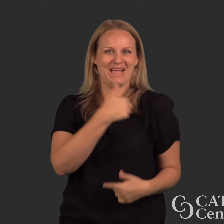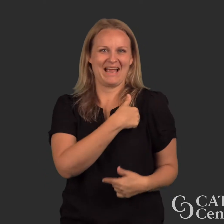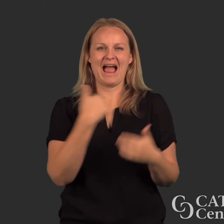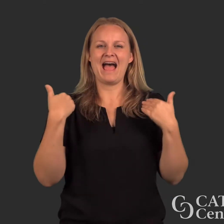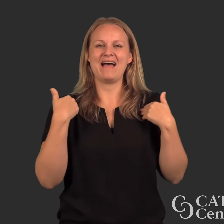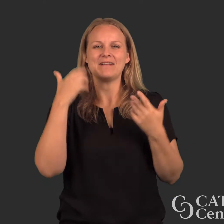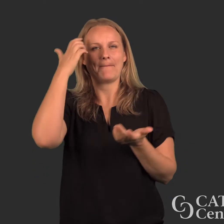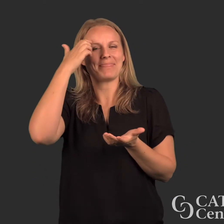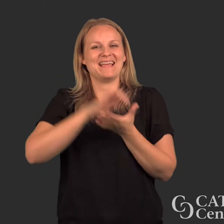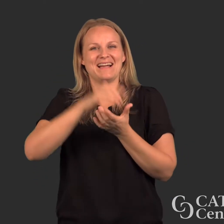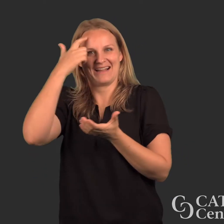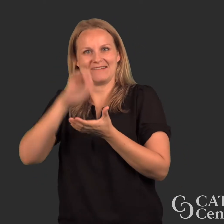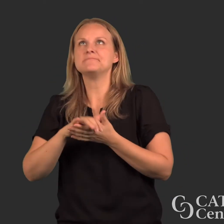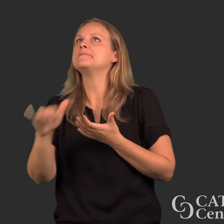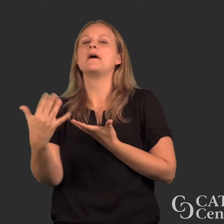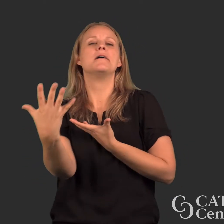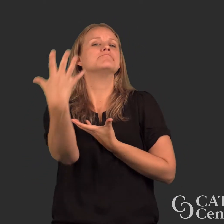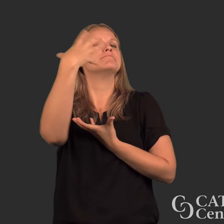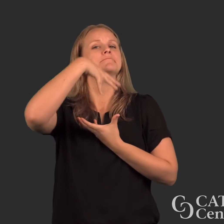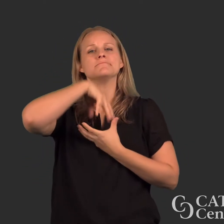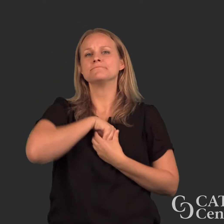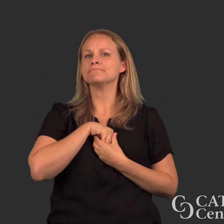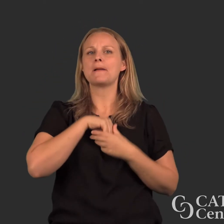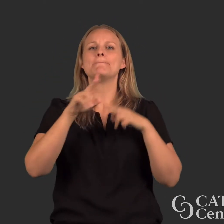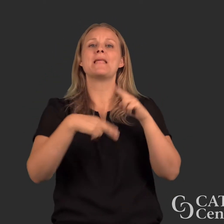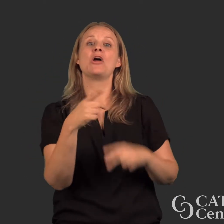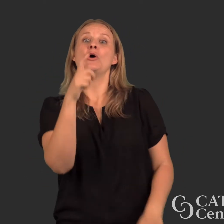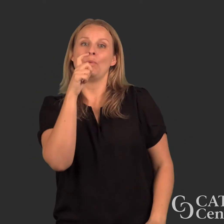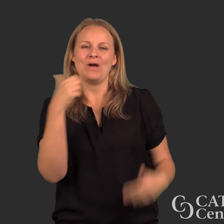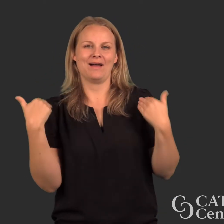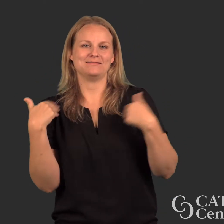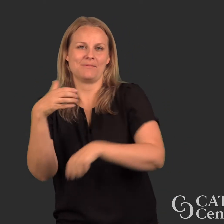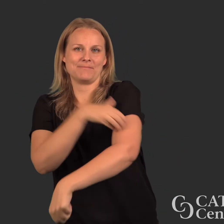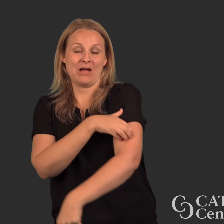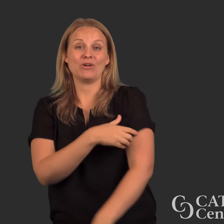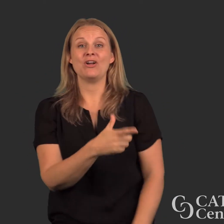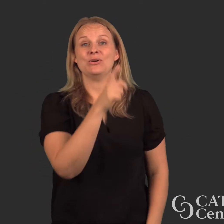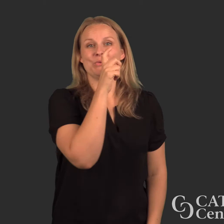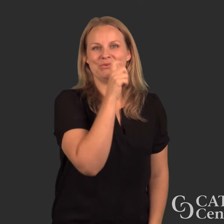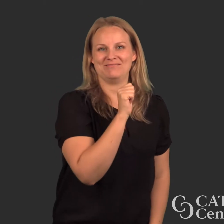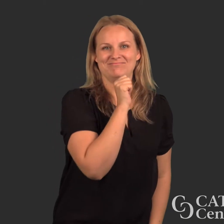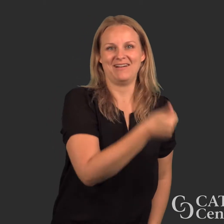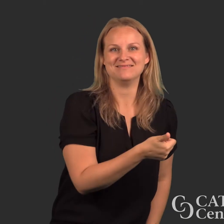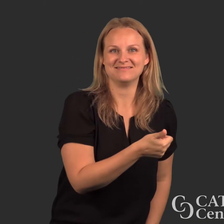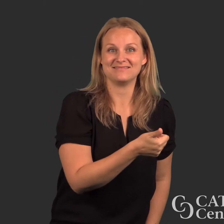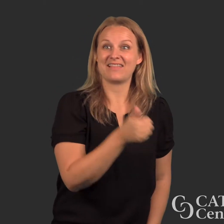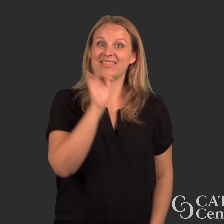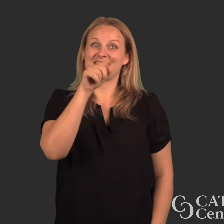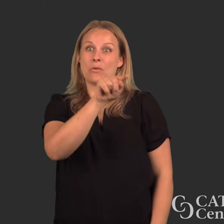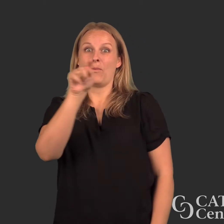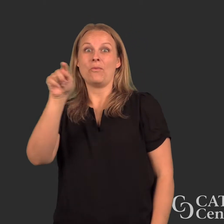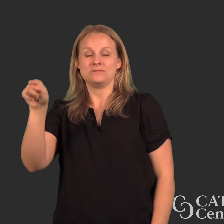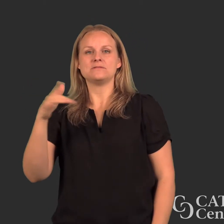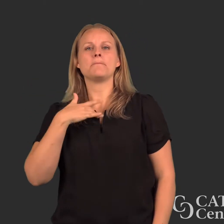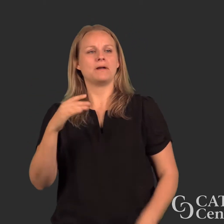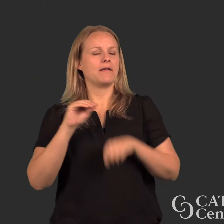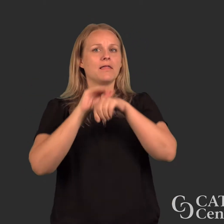These ideas are ingrained in us from an early age, which affect our institutions,